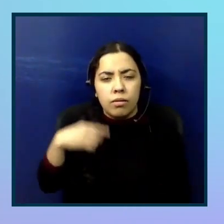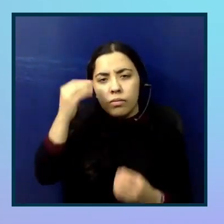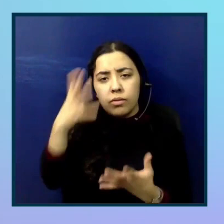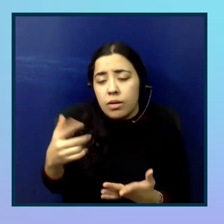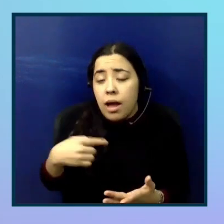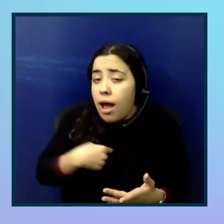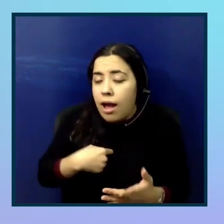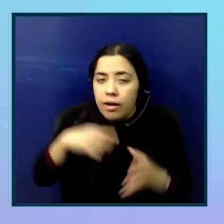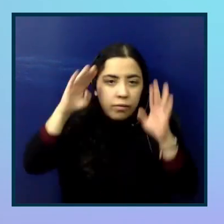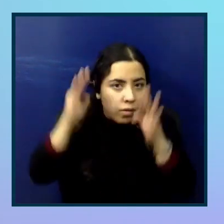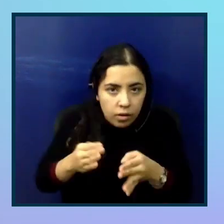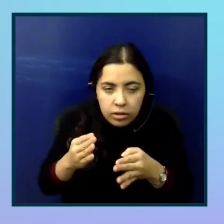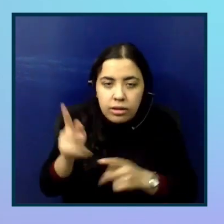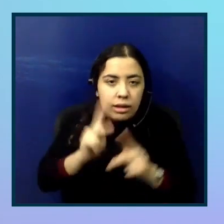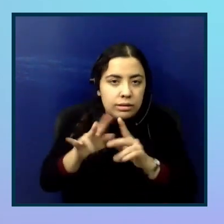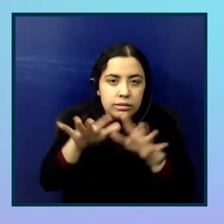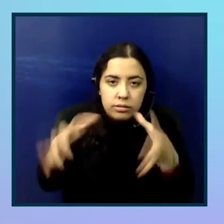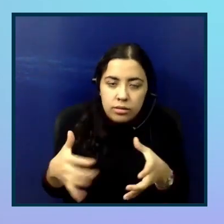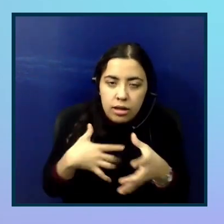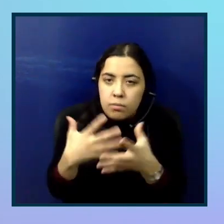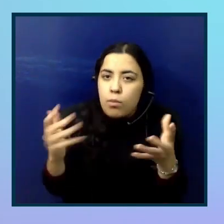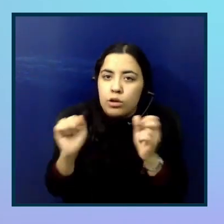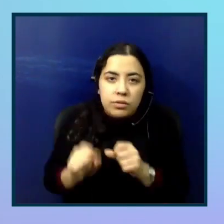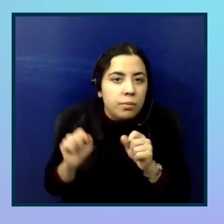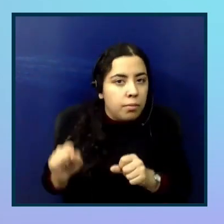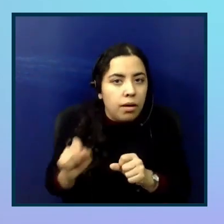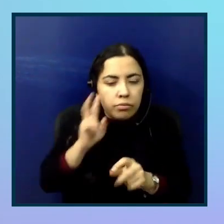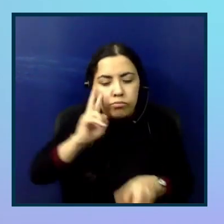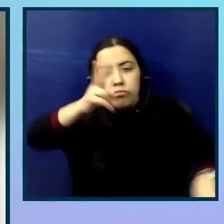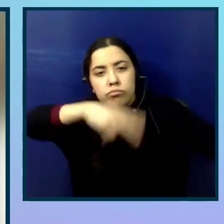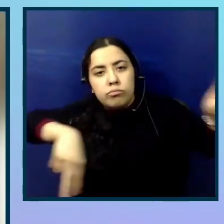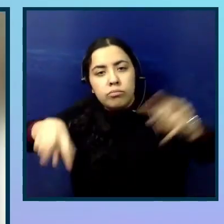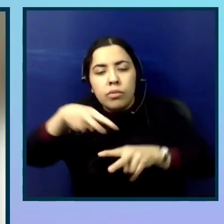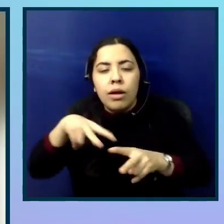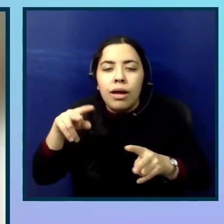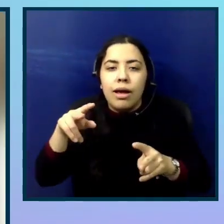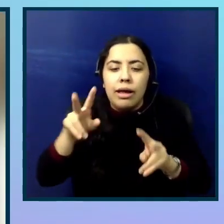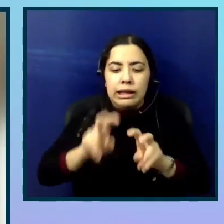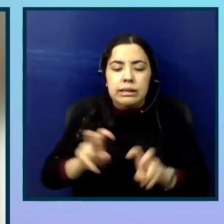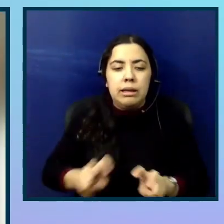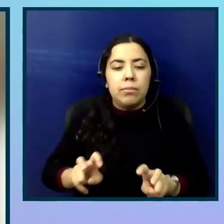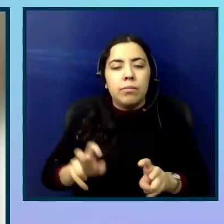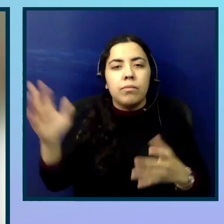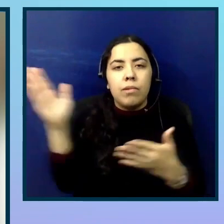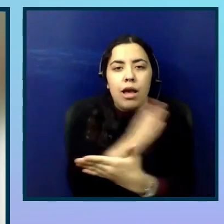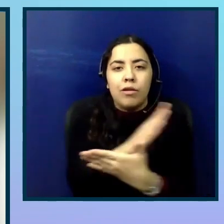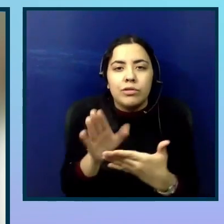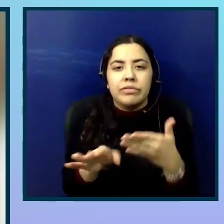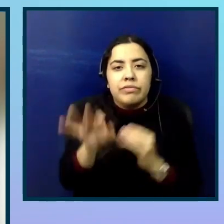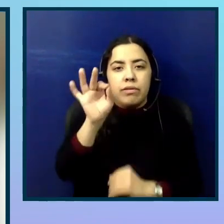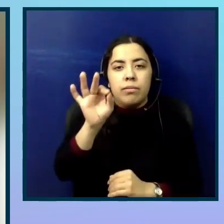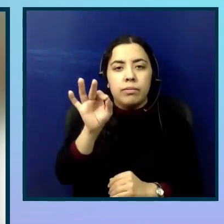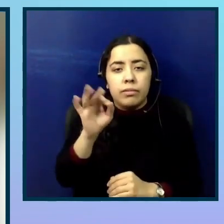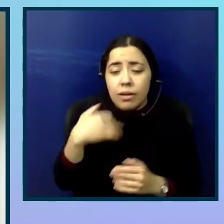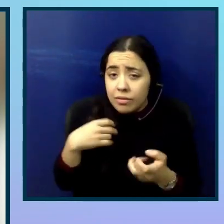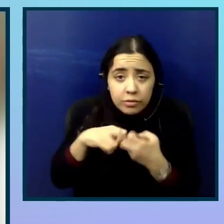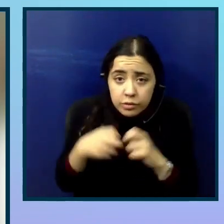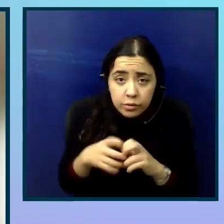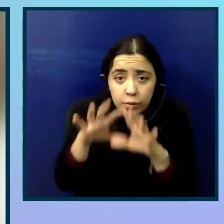It's just pulling in as much demographics as it could and looking for the mean average, but there's all sorts of with demographics, things like the World Health Organization